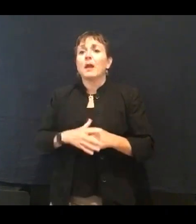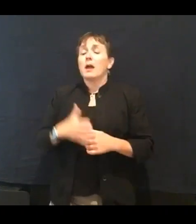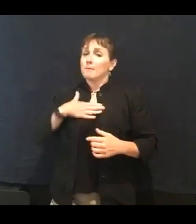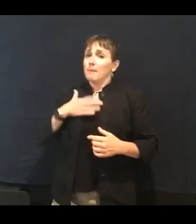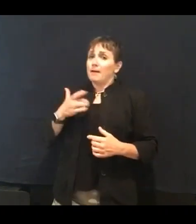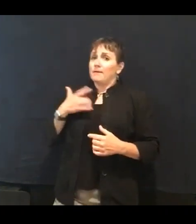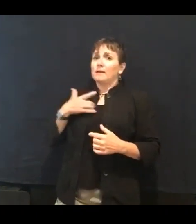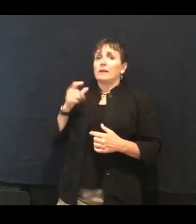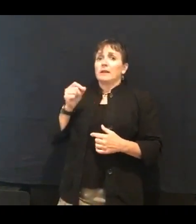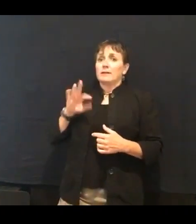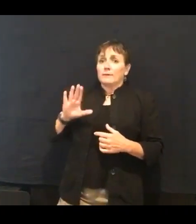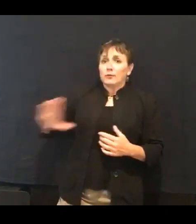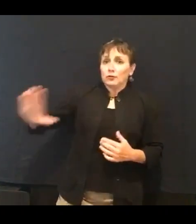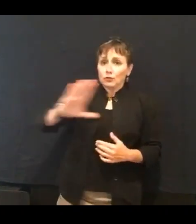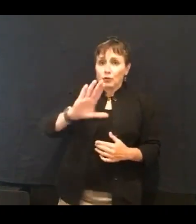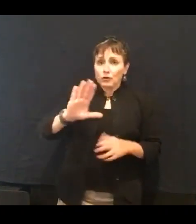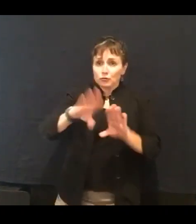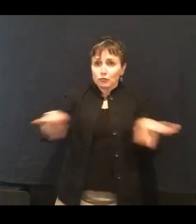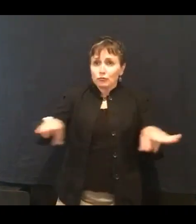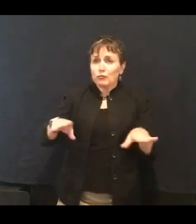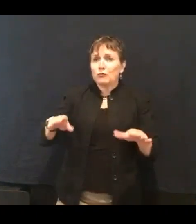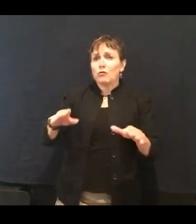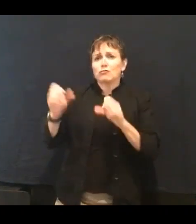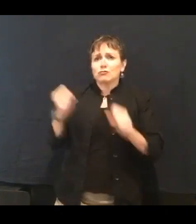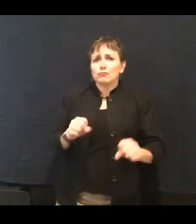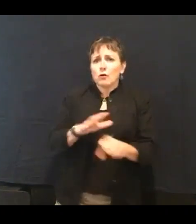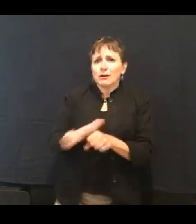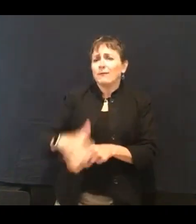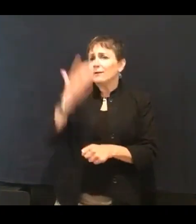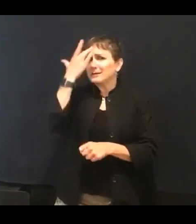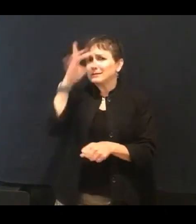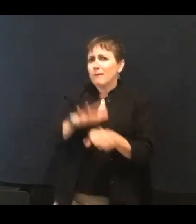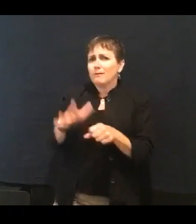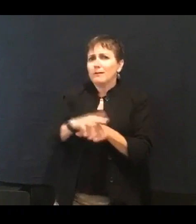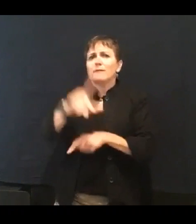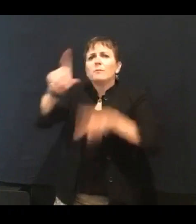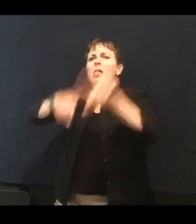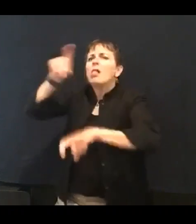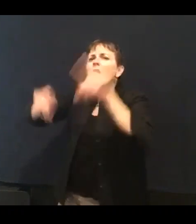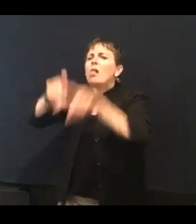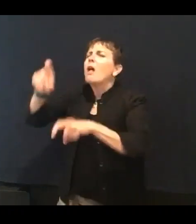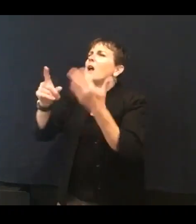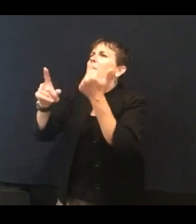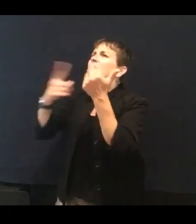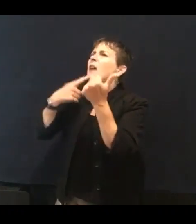and smart enough to ask the questions, they should be given honest answers.